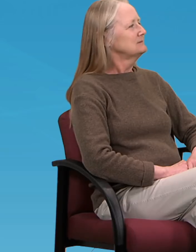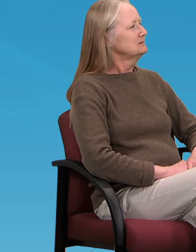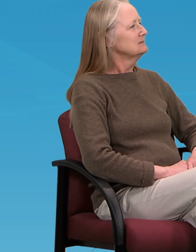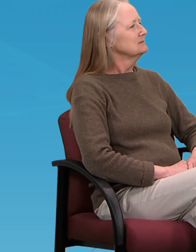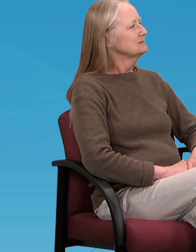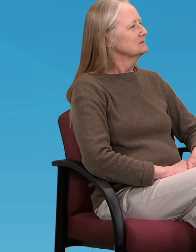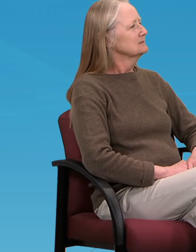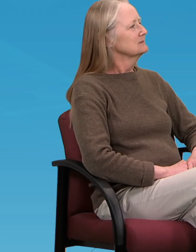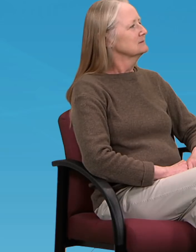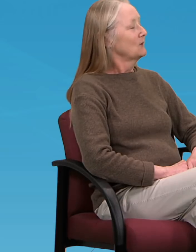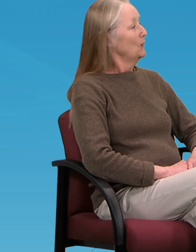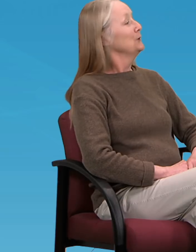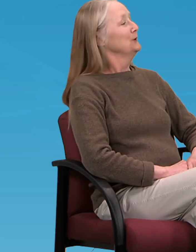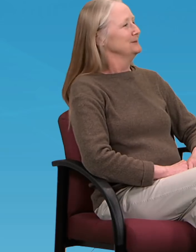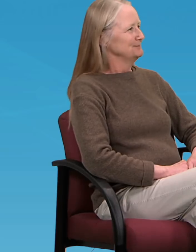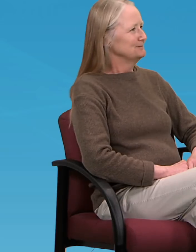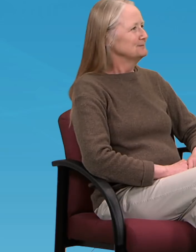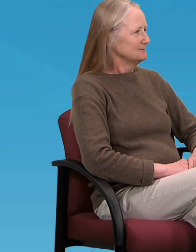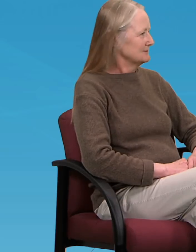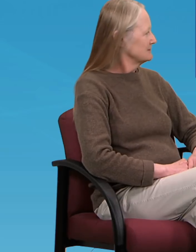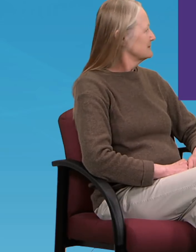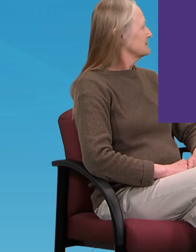Now we have questions from the audience. Oh, good.